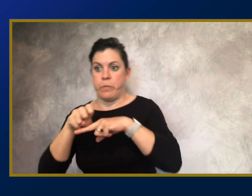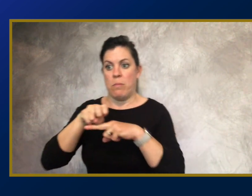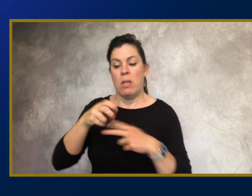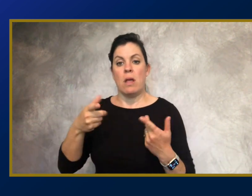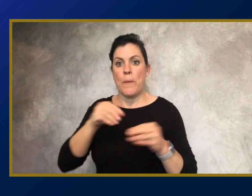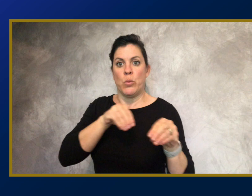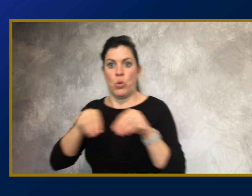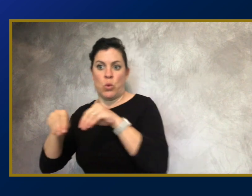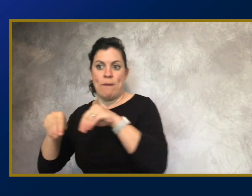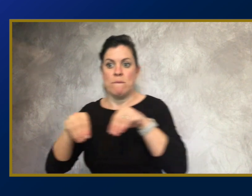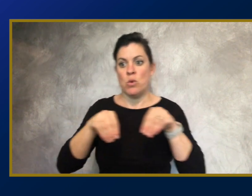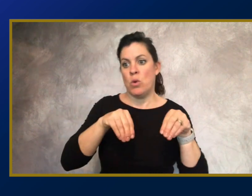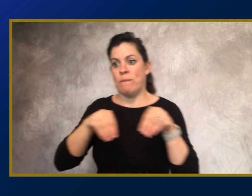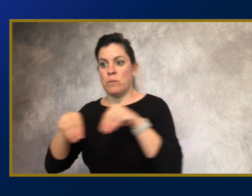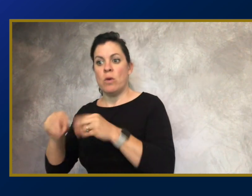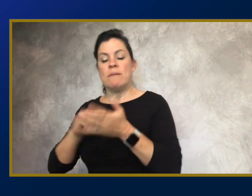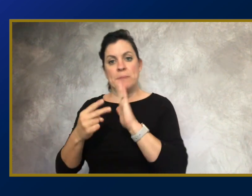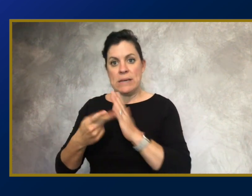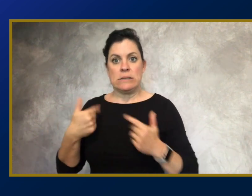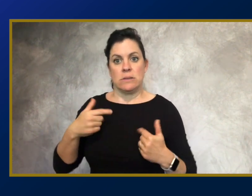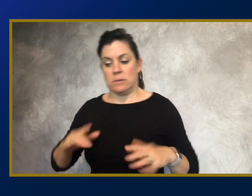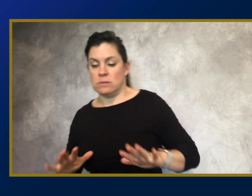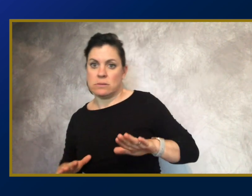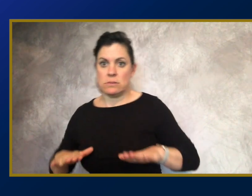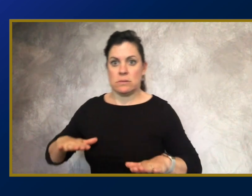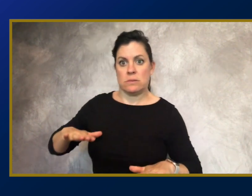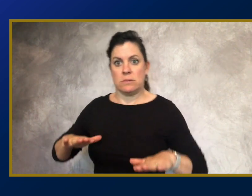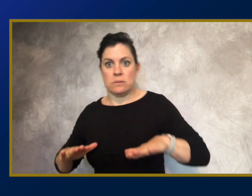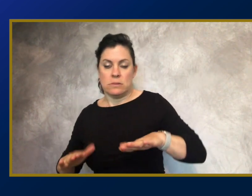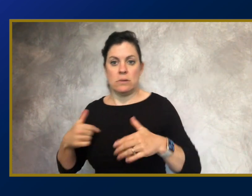so by being constantly in motion, we are constantly strengthening the core by giving